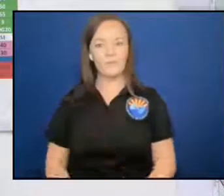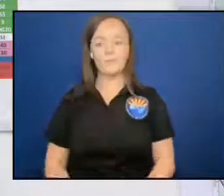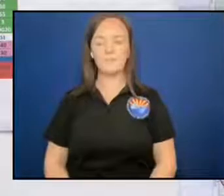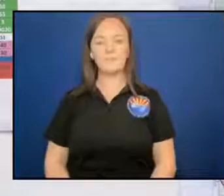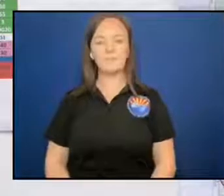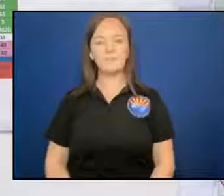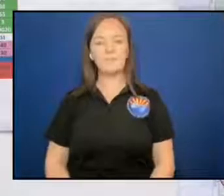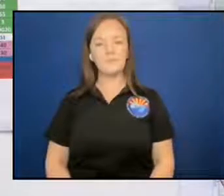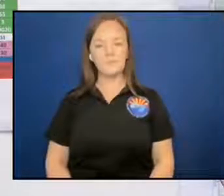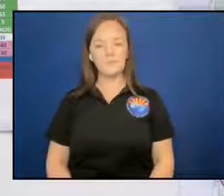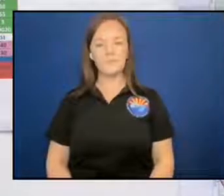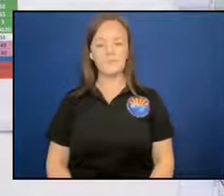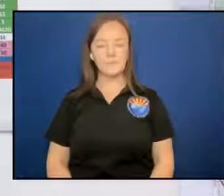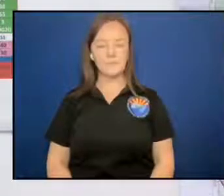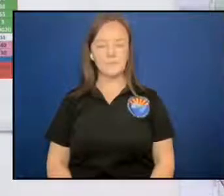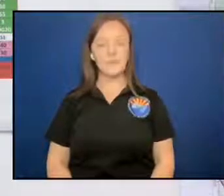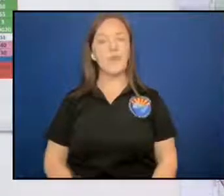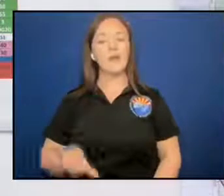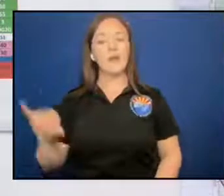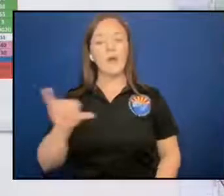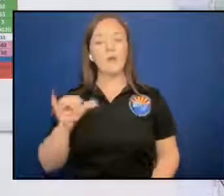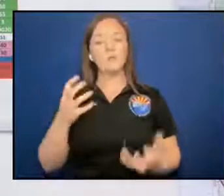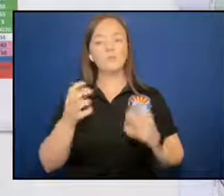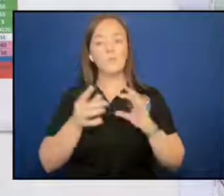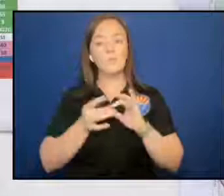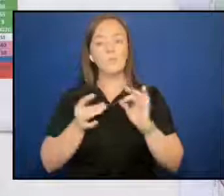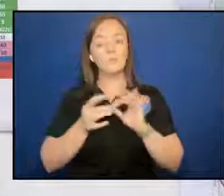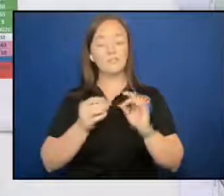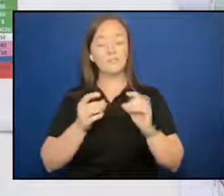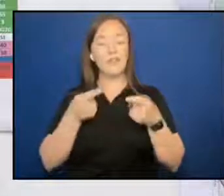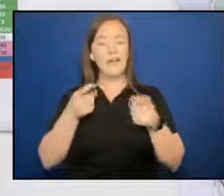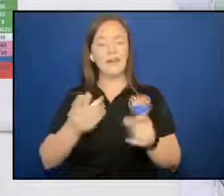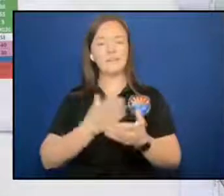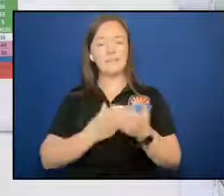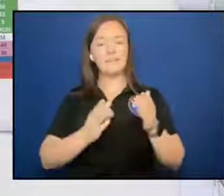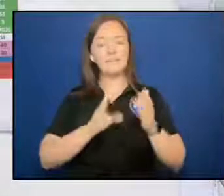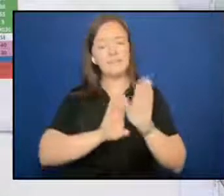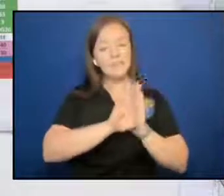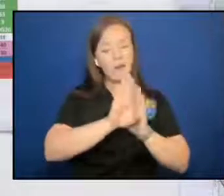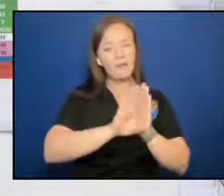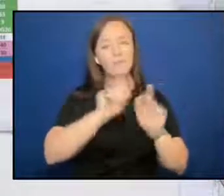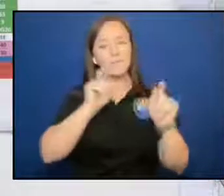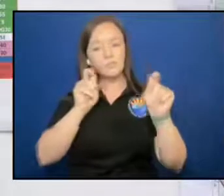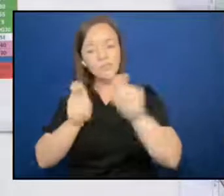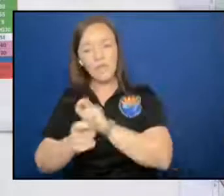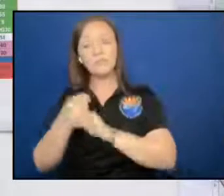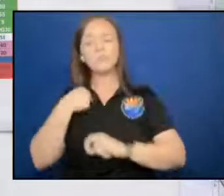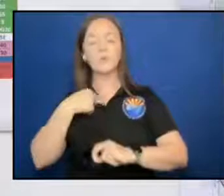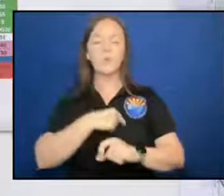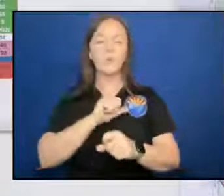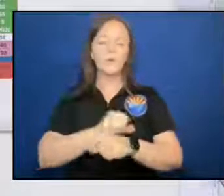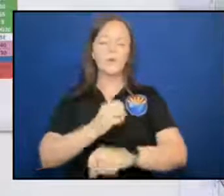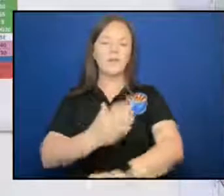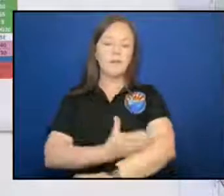OPERATIONS AND THERE IS A LOT GOING ON AS I HAVE BEEN REPORTING. WE HAVE BEEN REALLY WORKING HARD ON THE GROUND TO